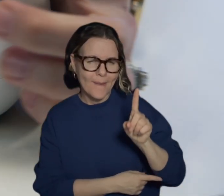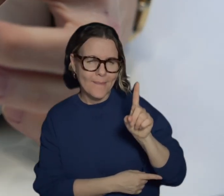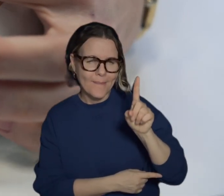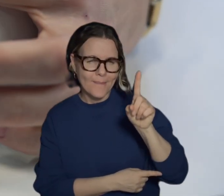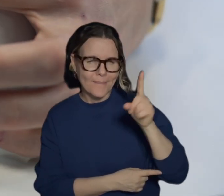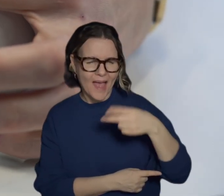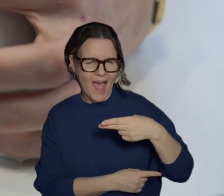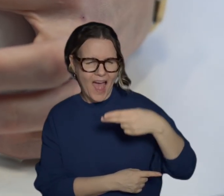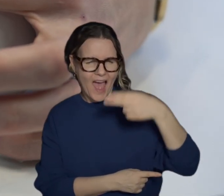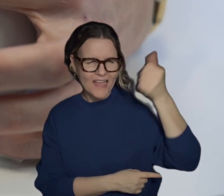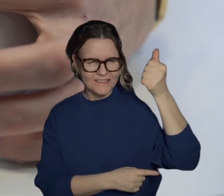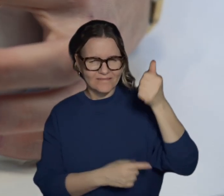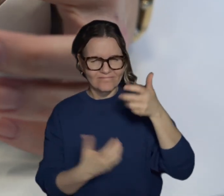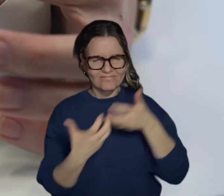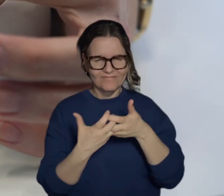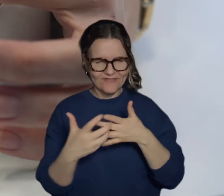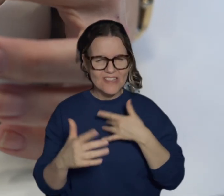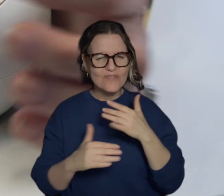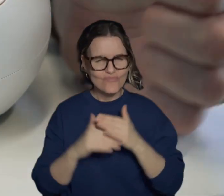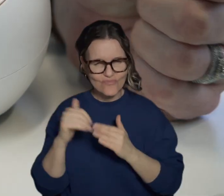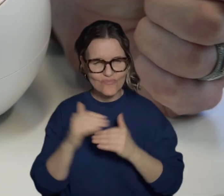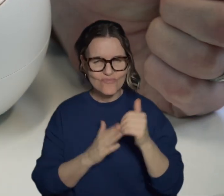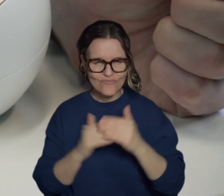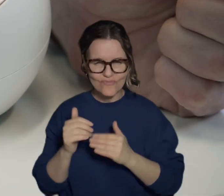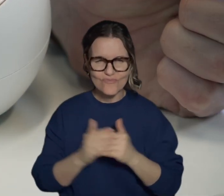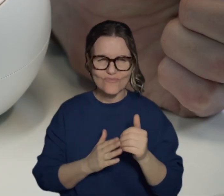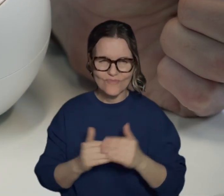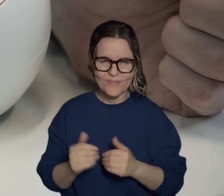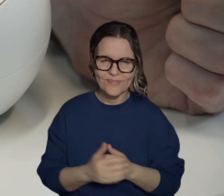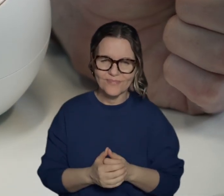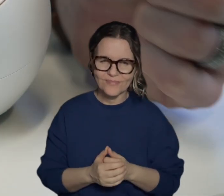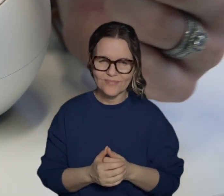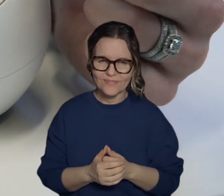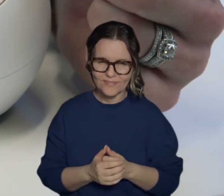so whatever it is for your right you can set it up and whatever you want for your left they